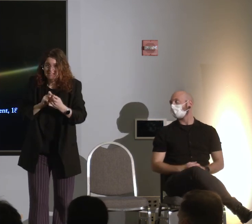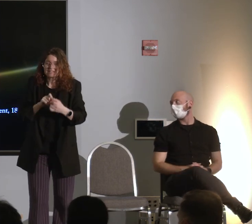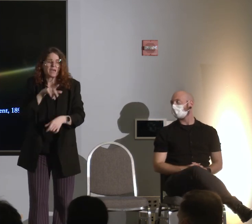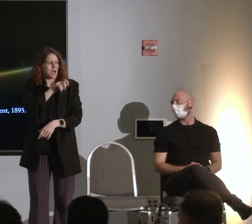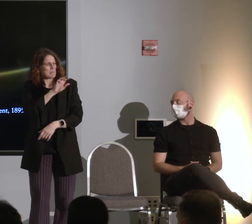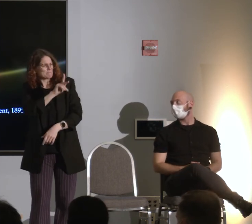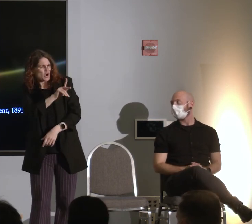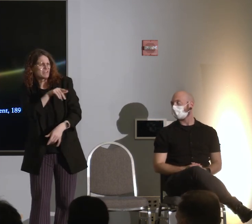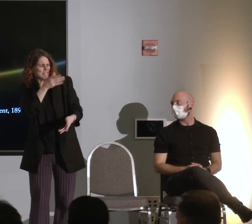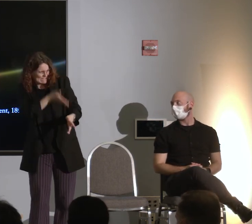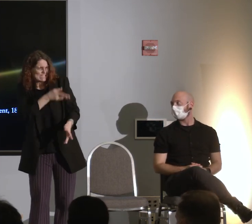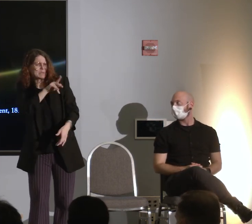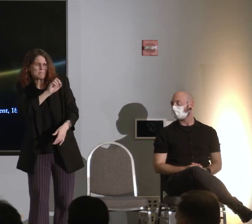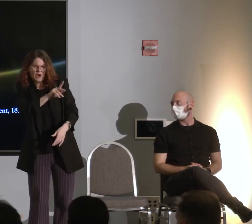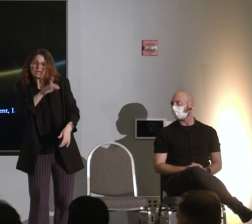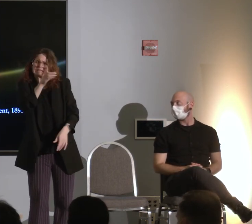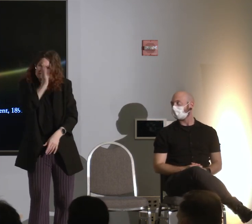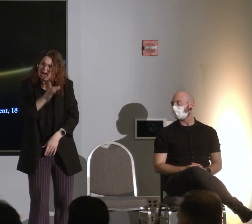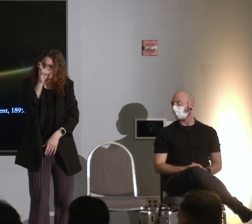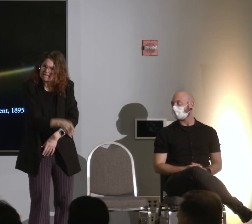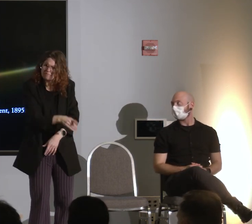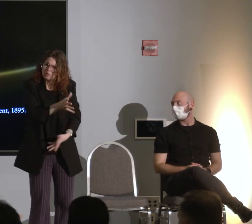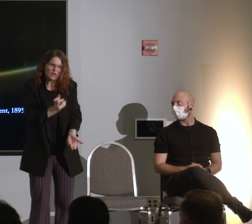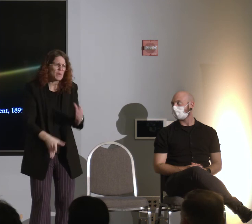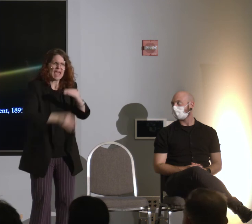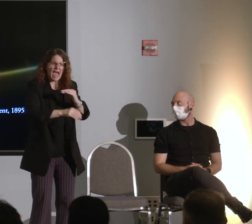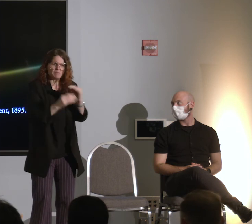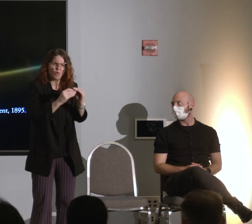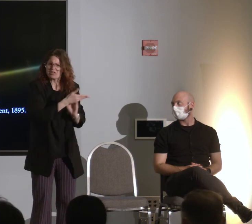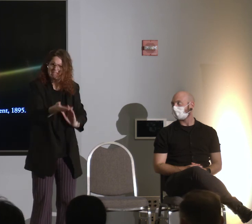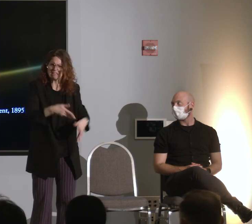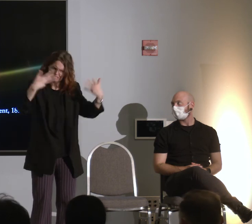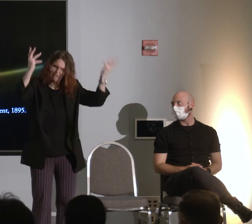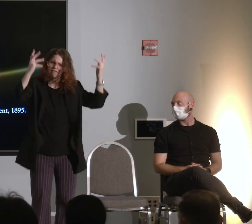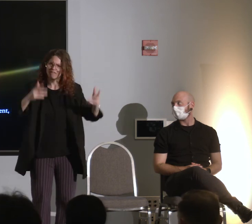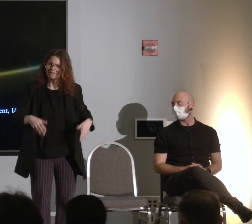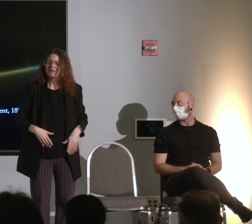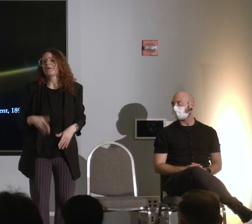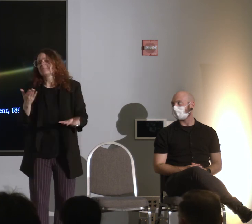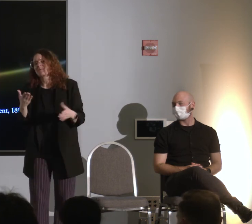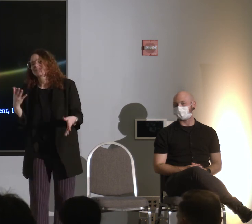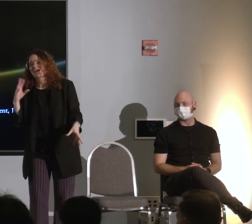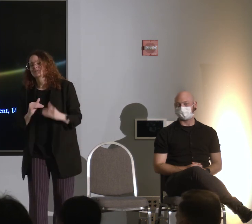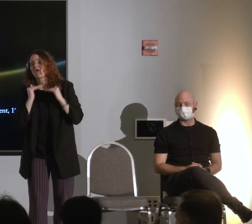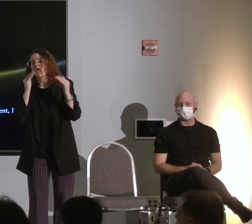Goddammit, we don't really want to put this other stuff in there. Thank you very much. So maybe that's oversimplified, but.